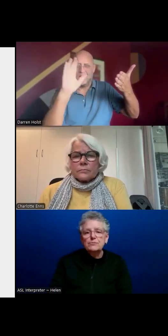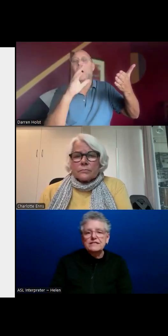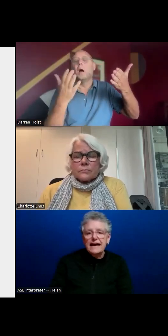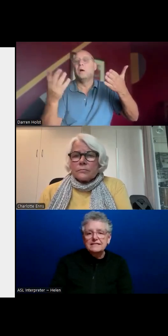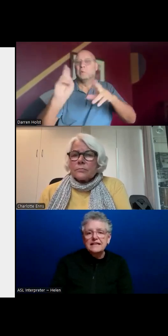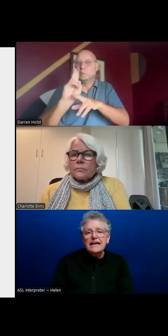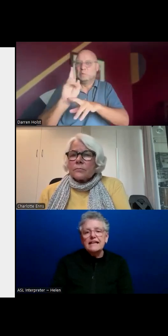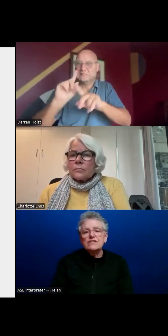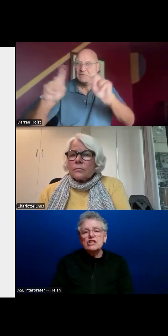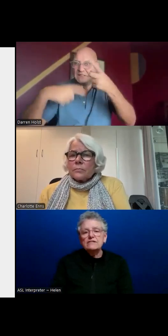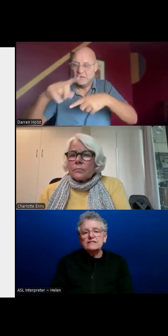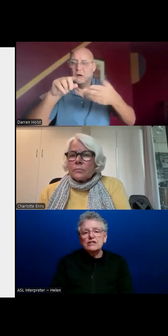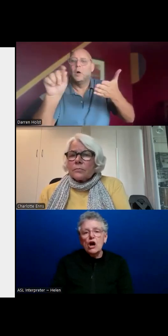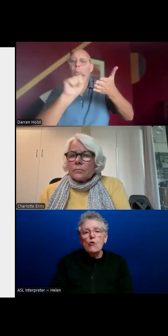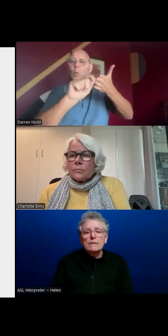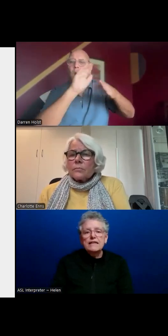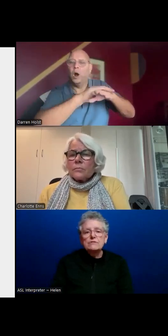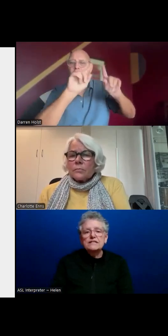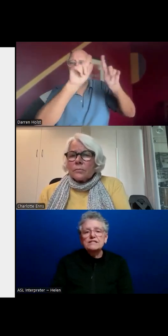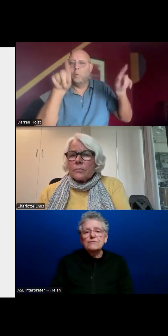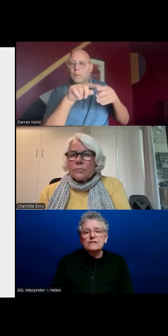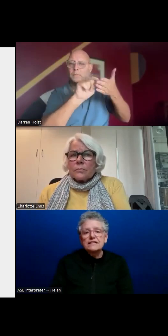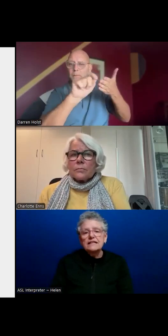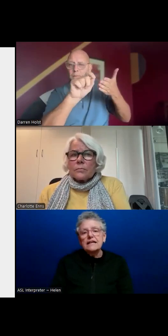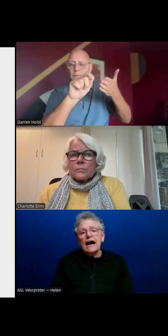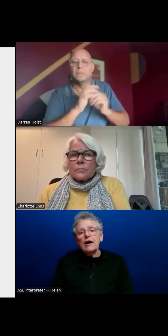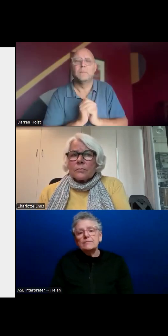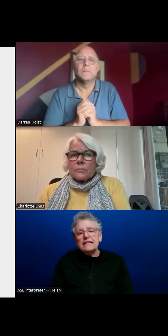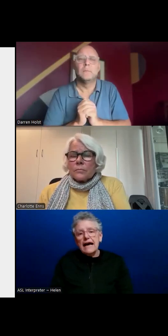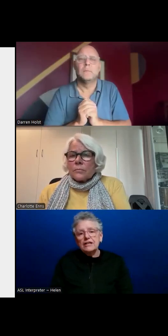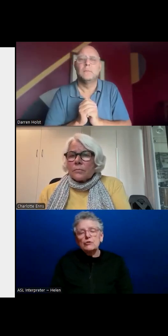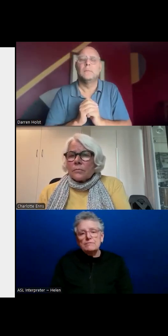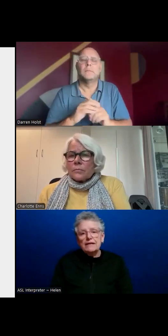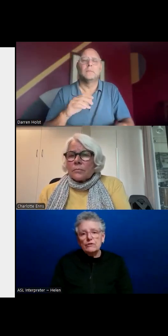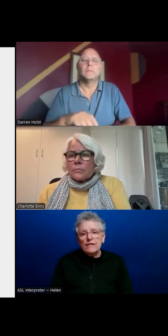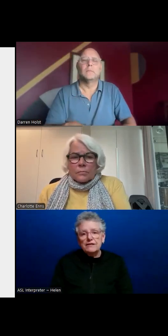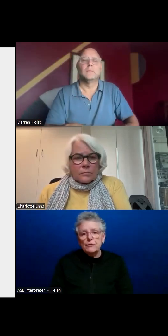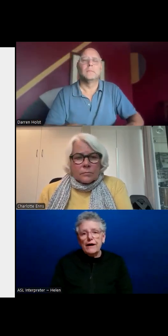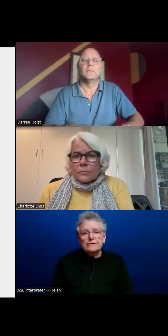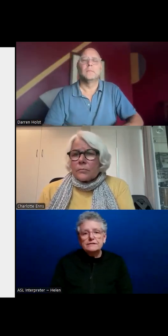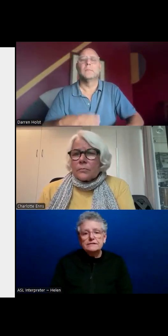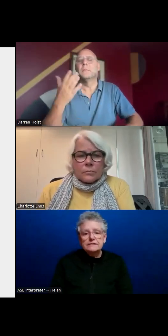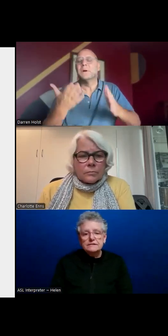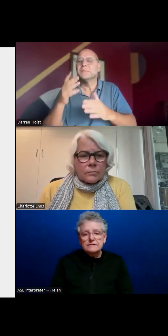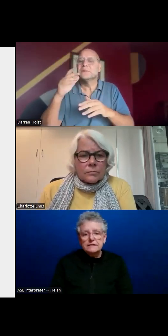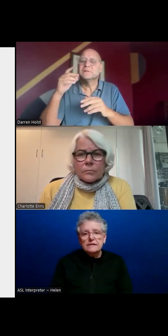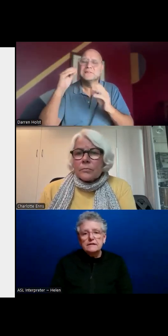for this pre-test. And if the child doesn't know or maybe they use a different sign, you would make note of that as well.